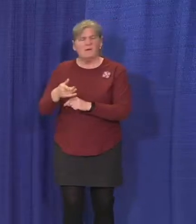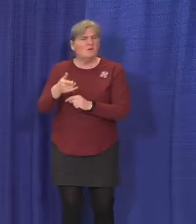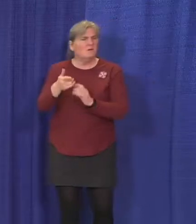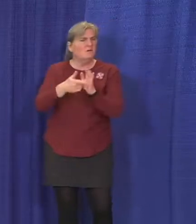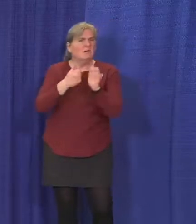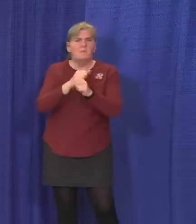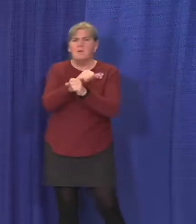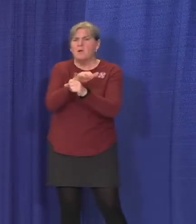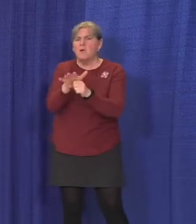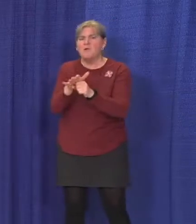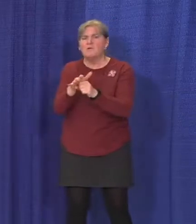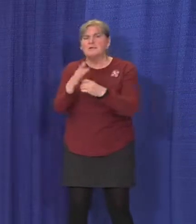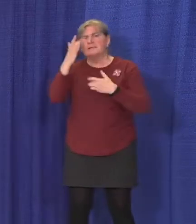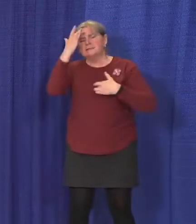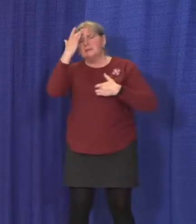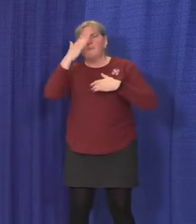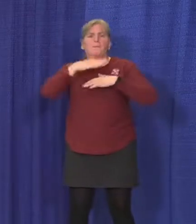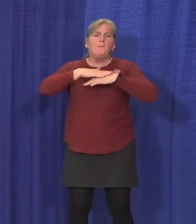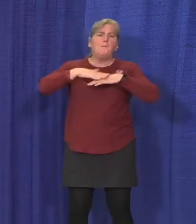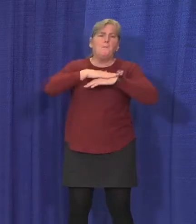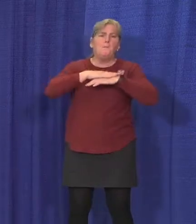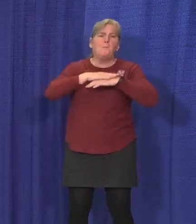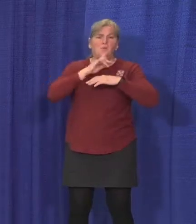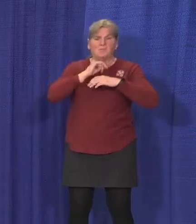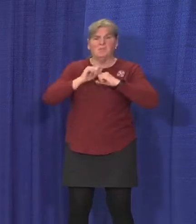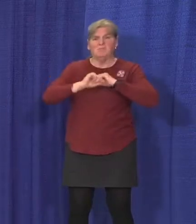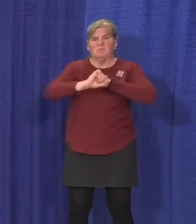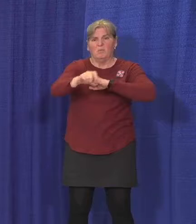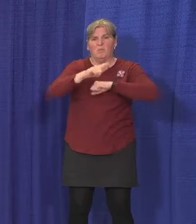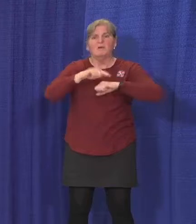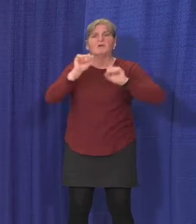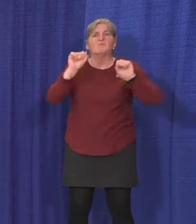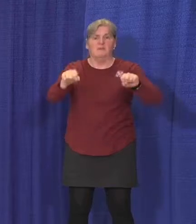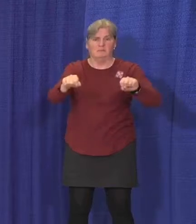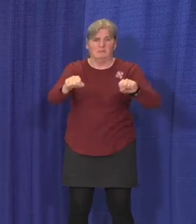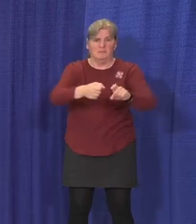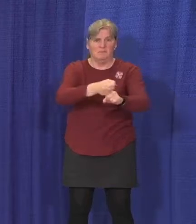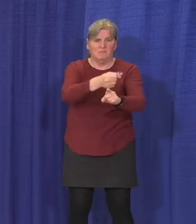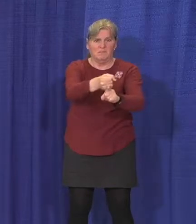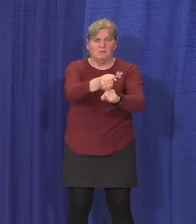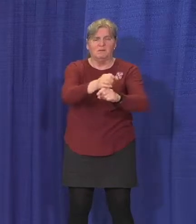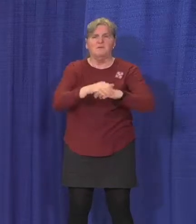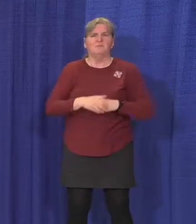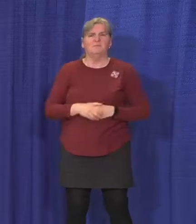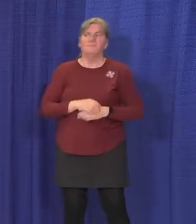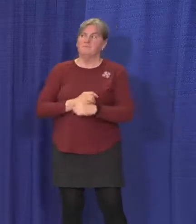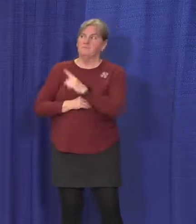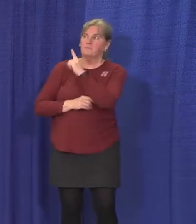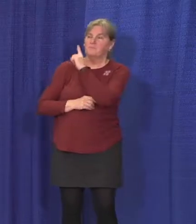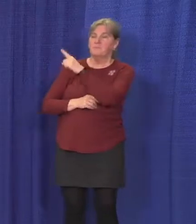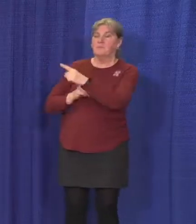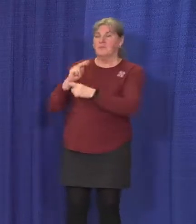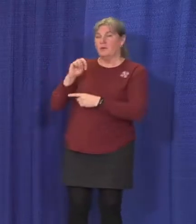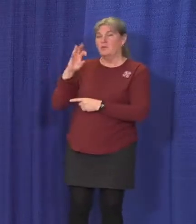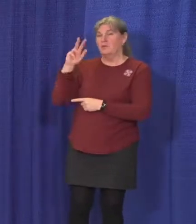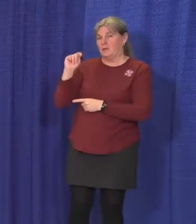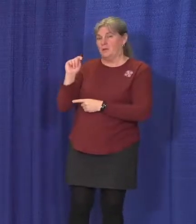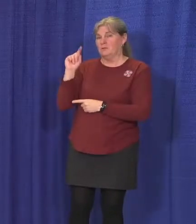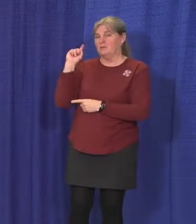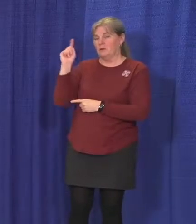Even a mild case of COVID-19 can have long-term effects. The Northwest Territories begun